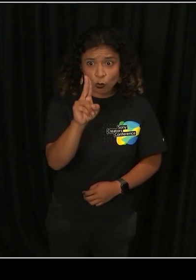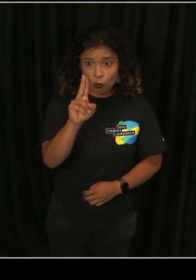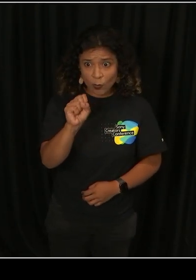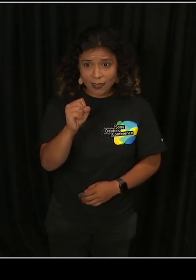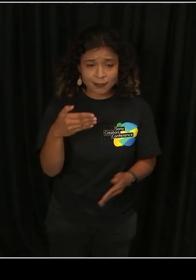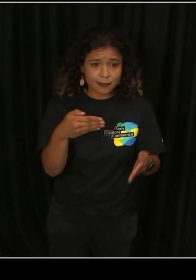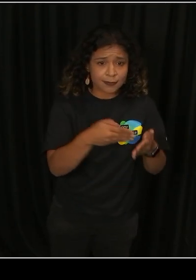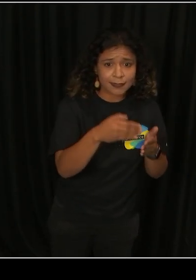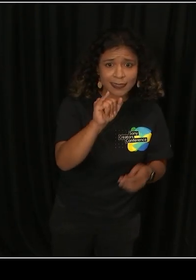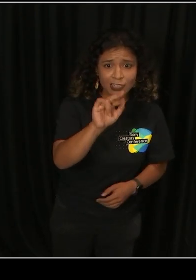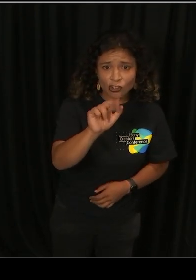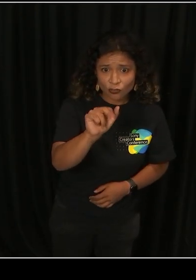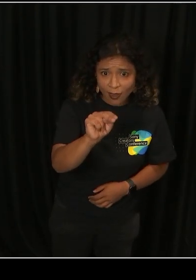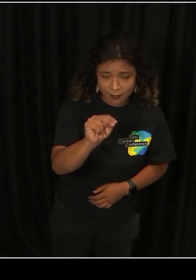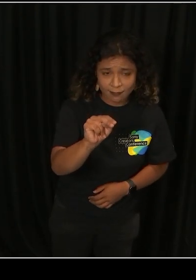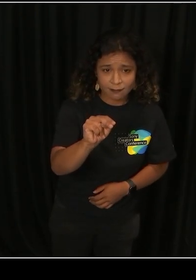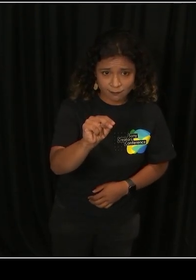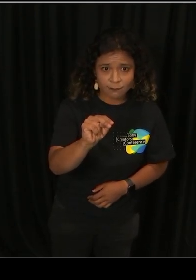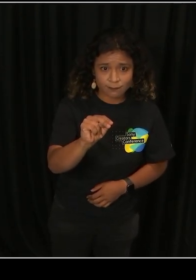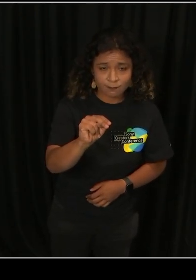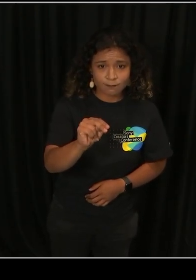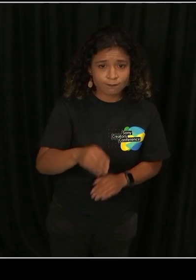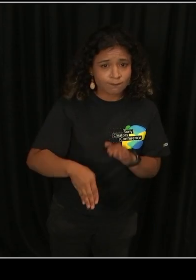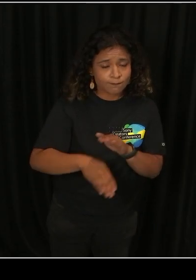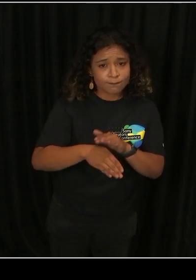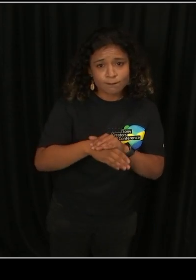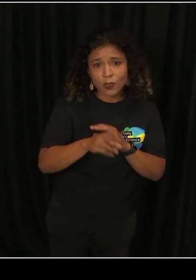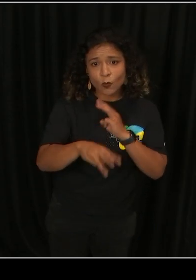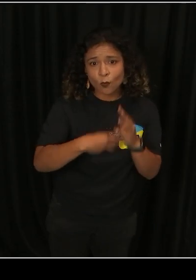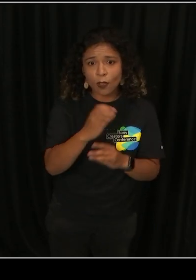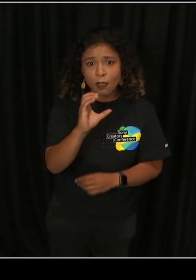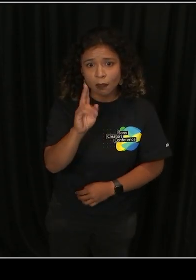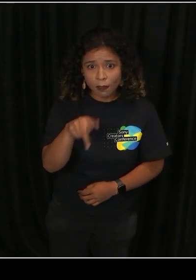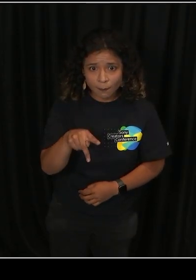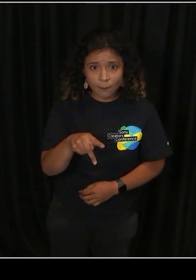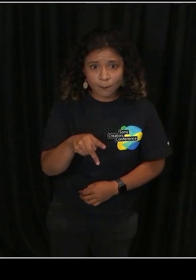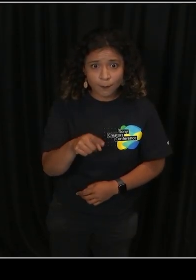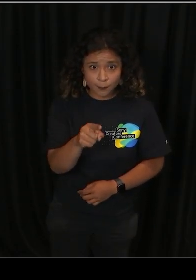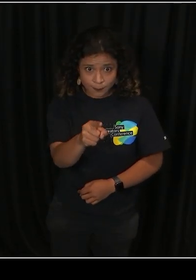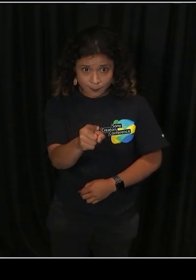in the group stages of the World Cup and a close offside decision here.